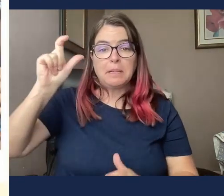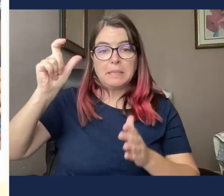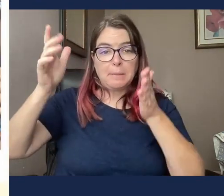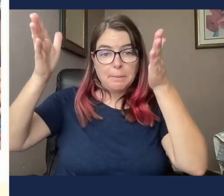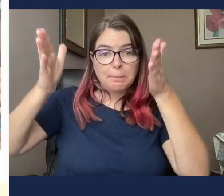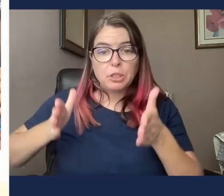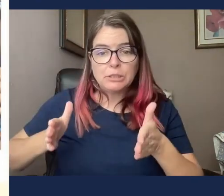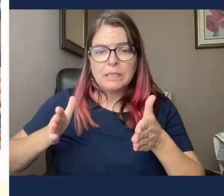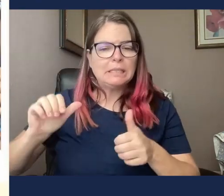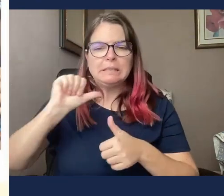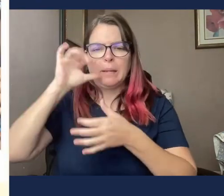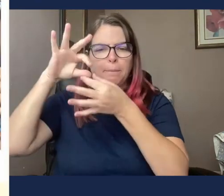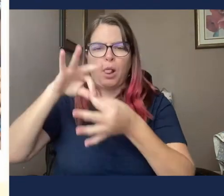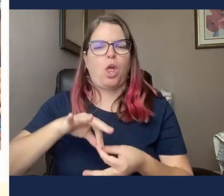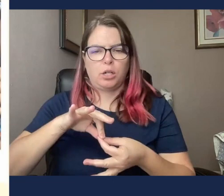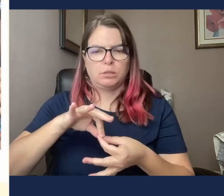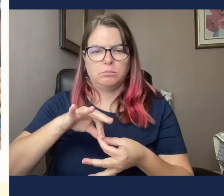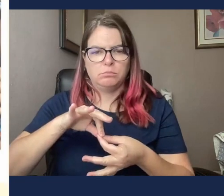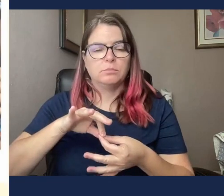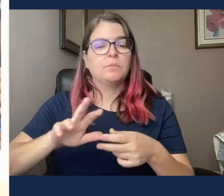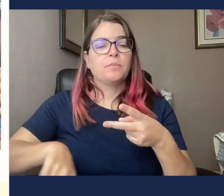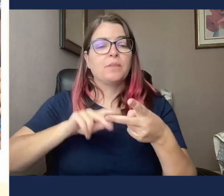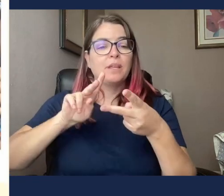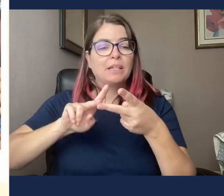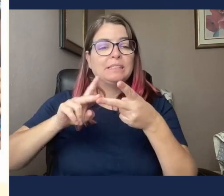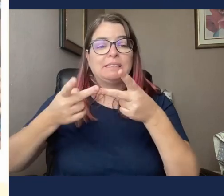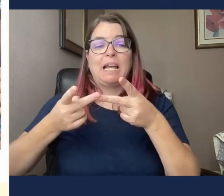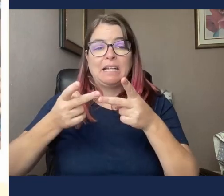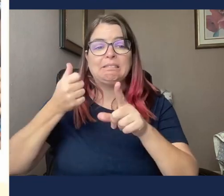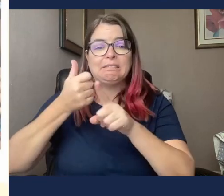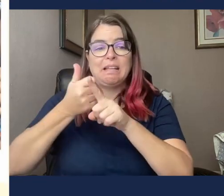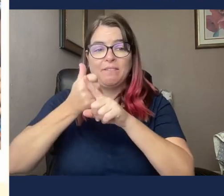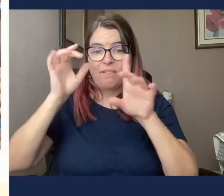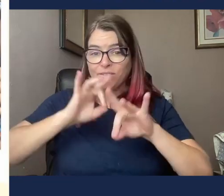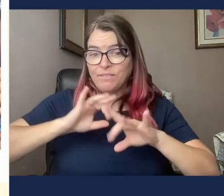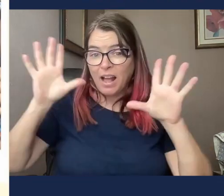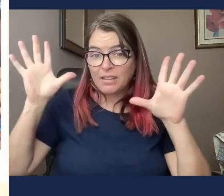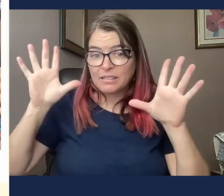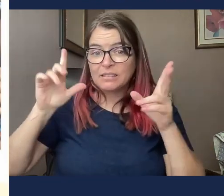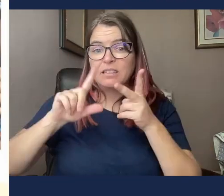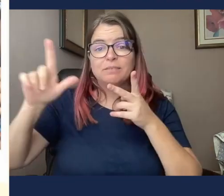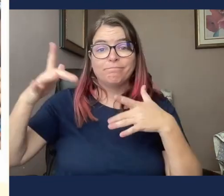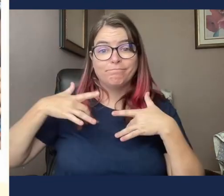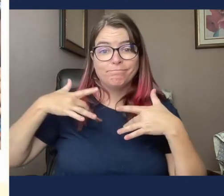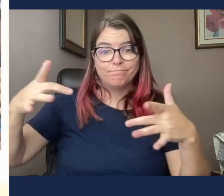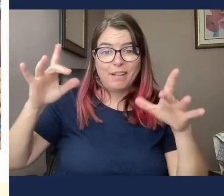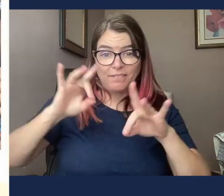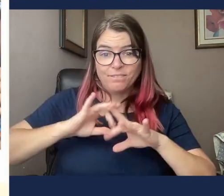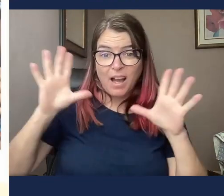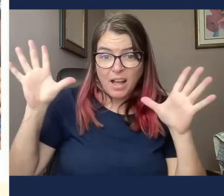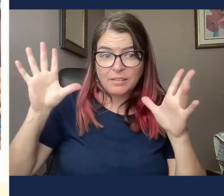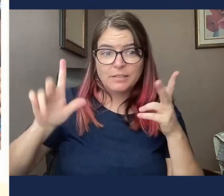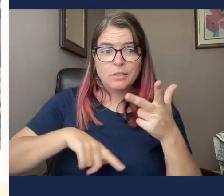white, middle eastern, semittic, and so forth. There are about